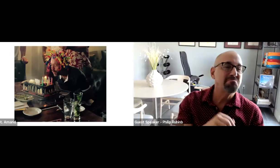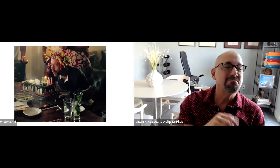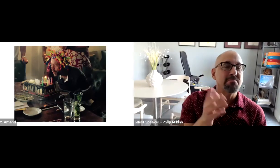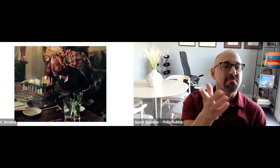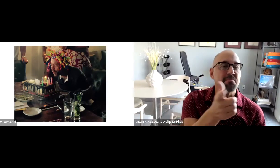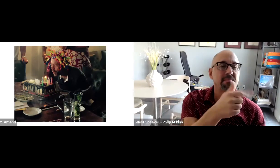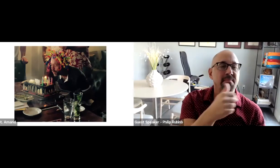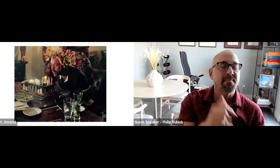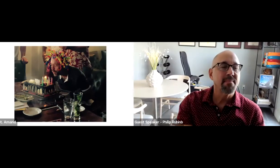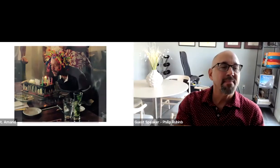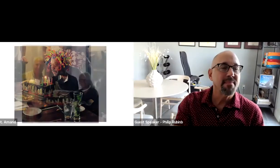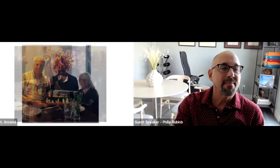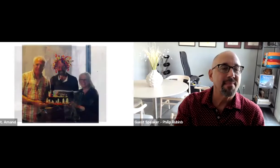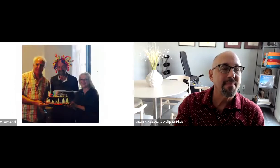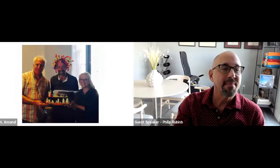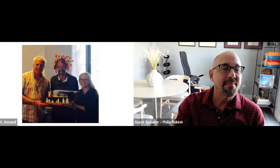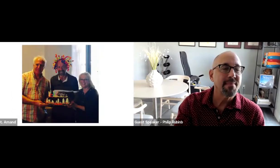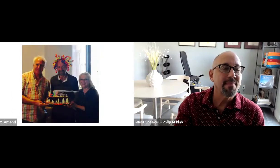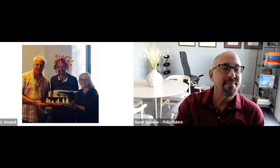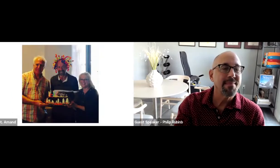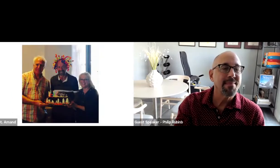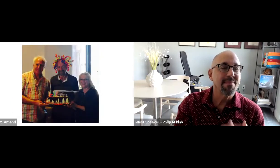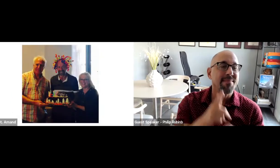And that's him blowing out the candles on his cake, of course.